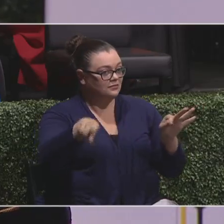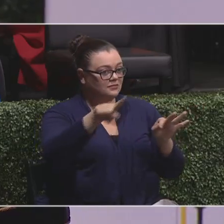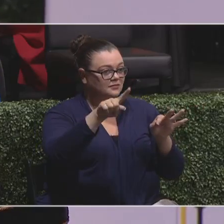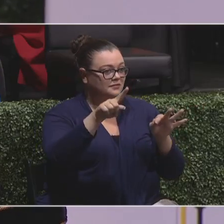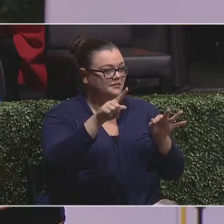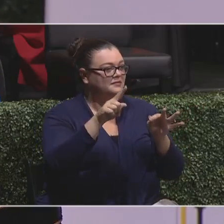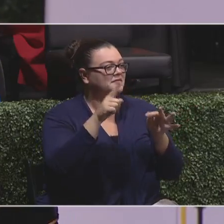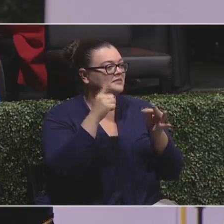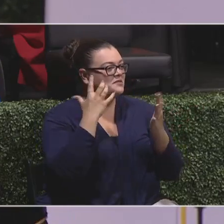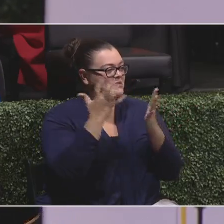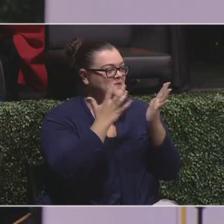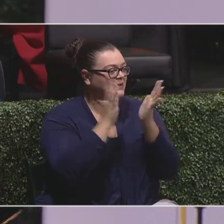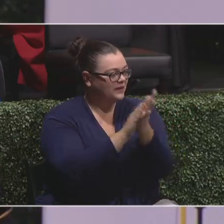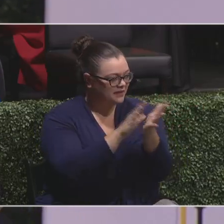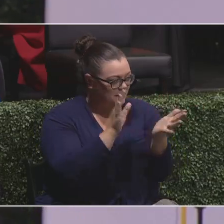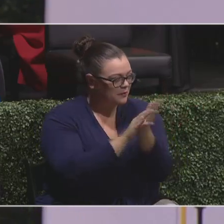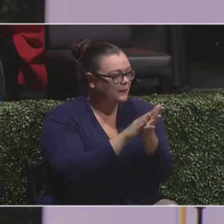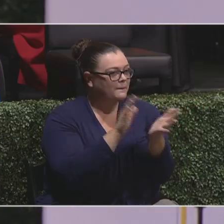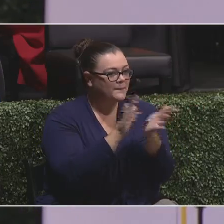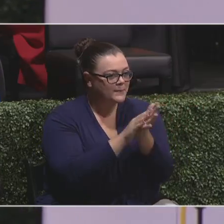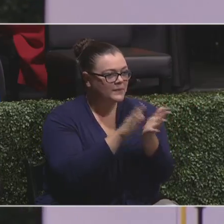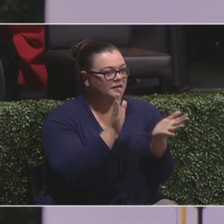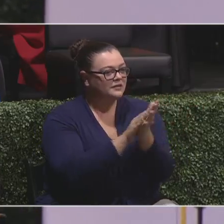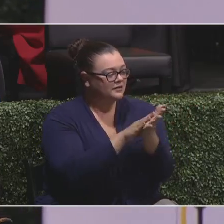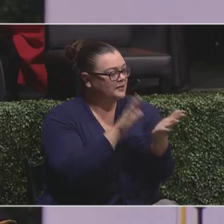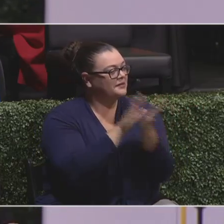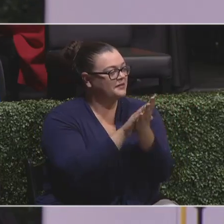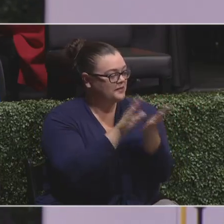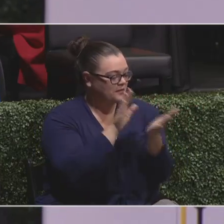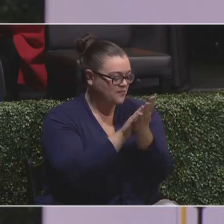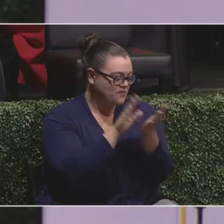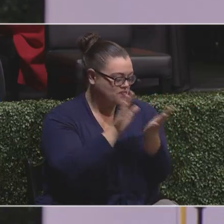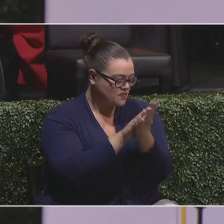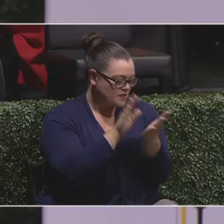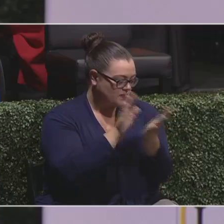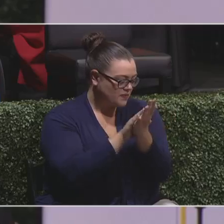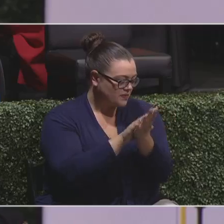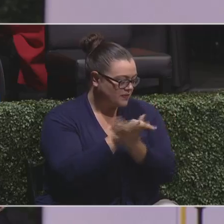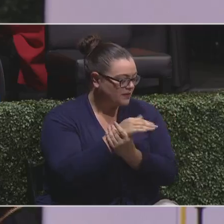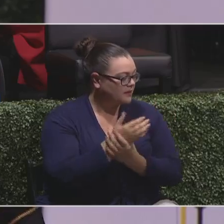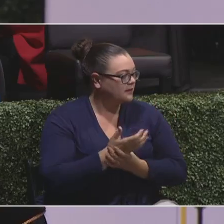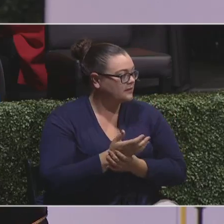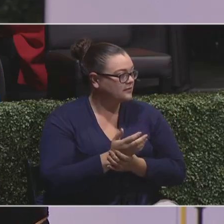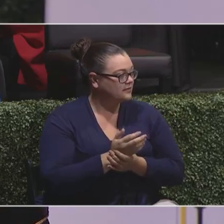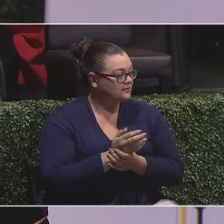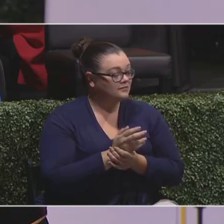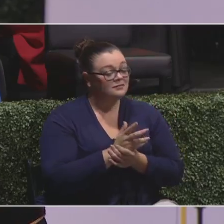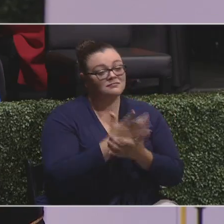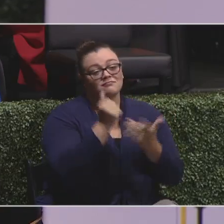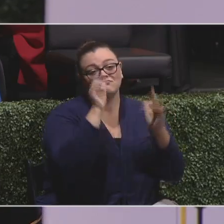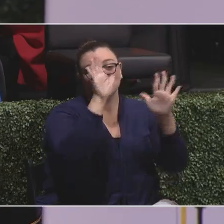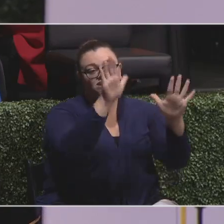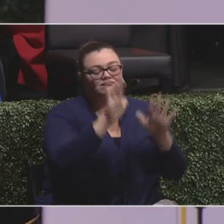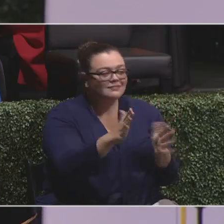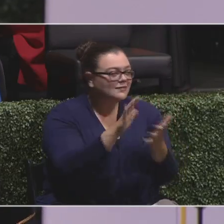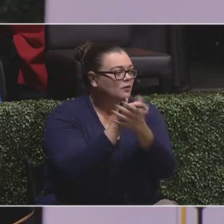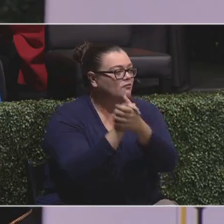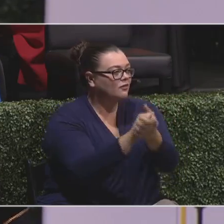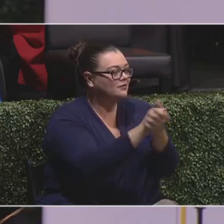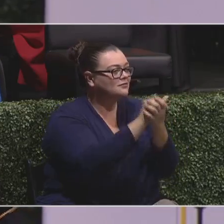RECEIVING A BACHELOR'S DEGREE? HOW MANY OF OUR GRADUATES STUDENTS ARE THE FIRST IN YOUR FAMILY TO BE RECEIVING